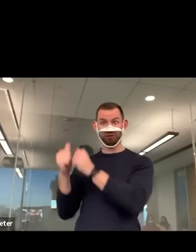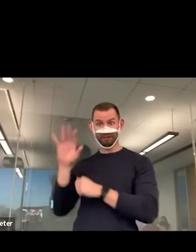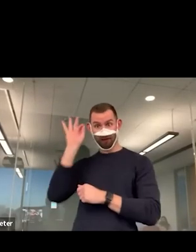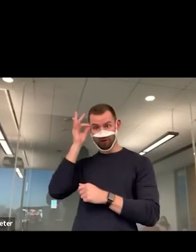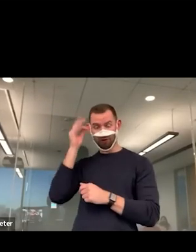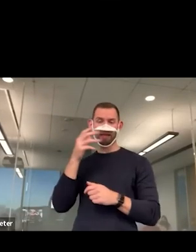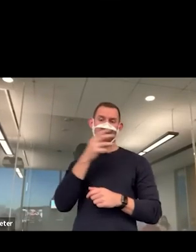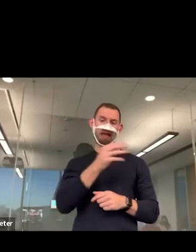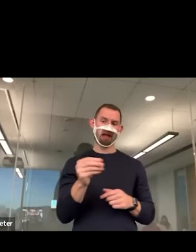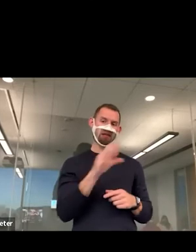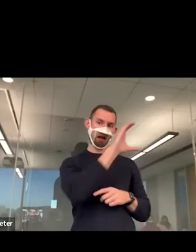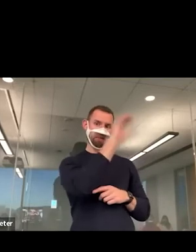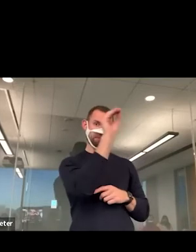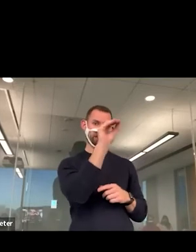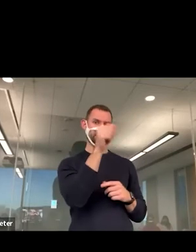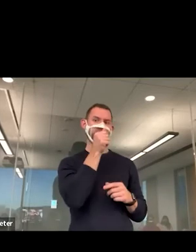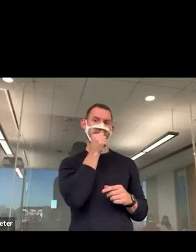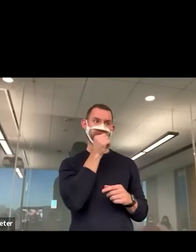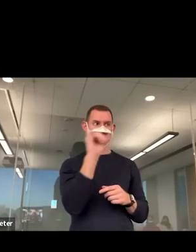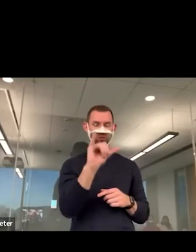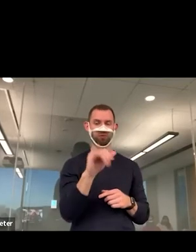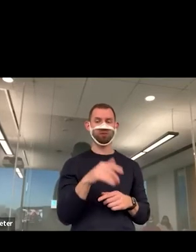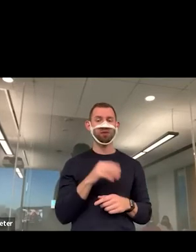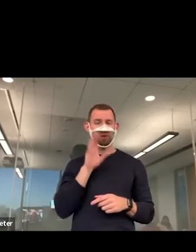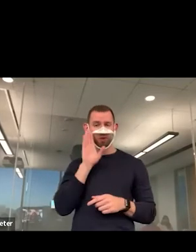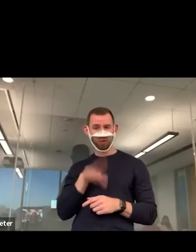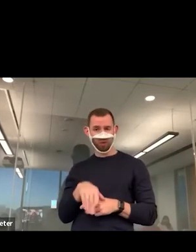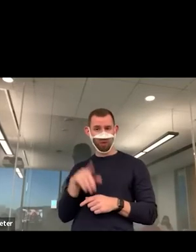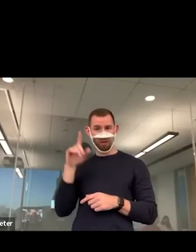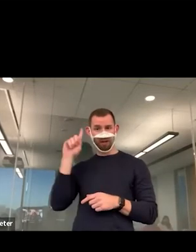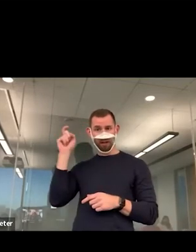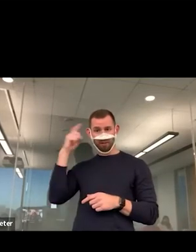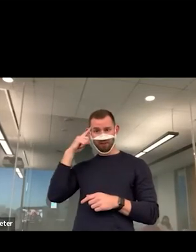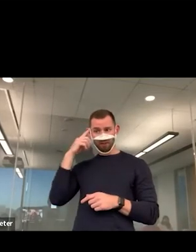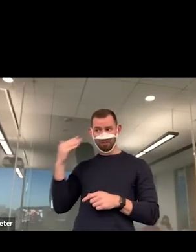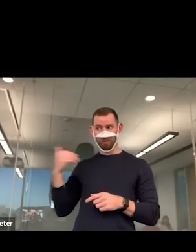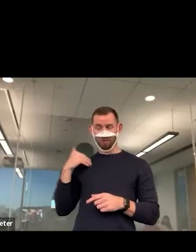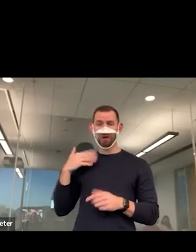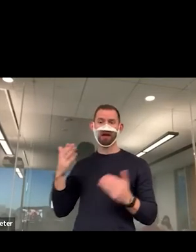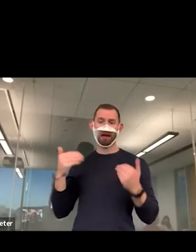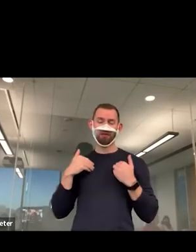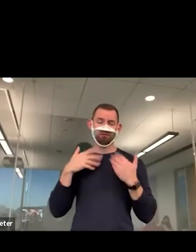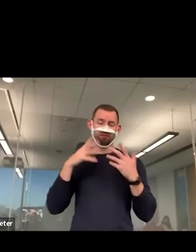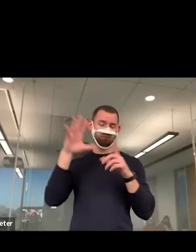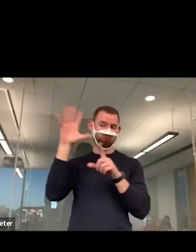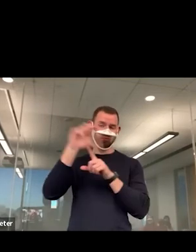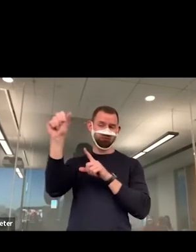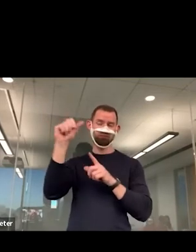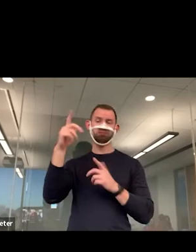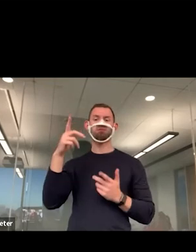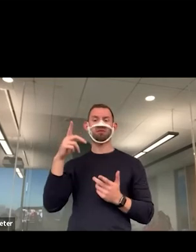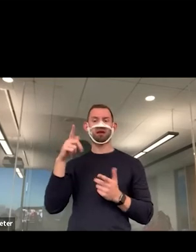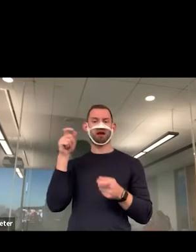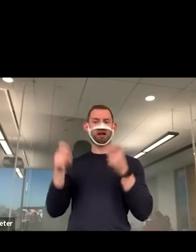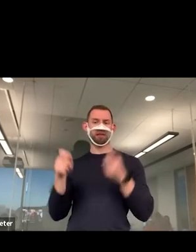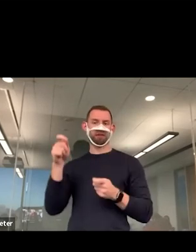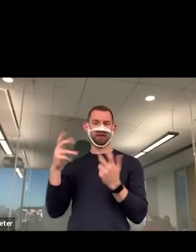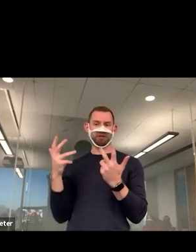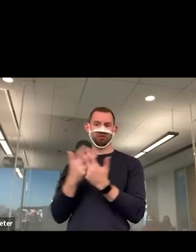an amazing and amazing centralized accommodation program there were certain accommodations that the